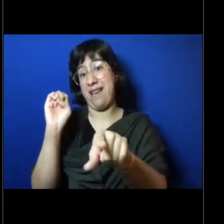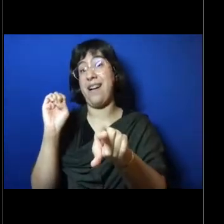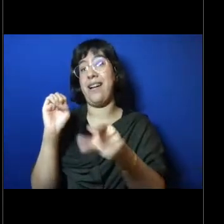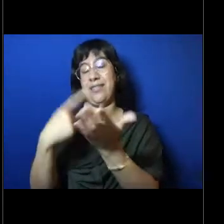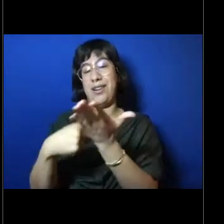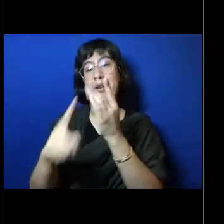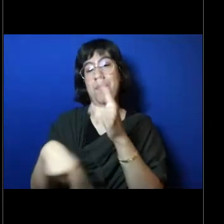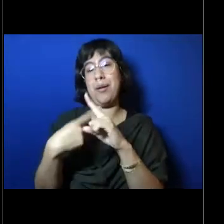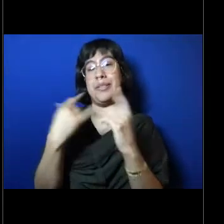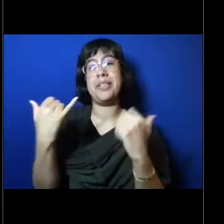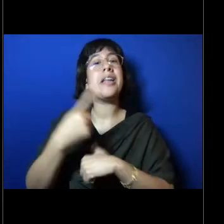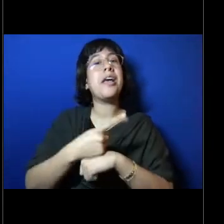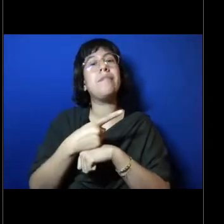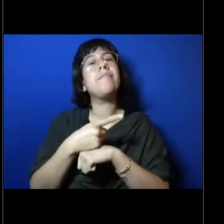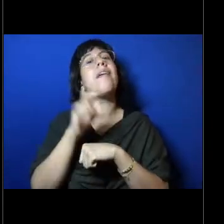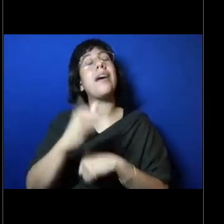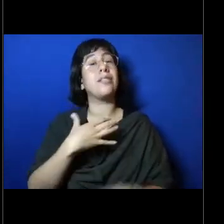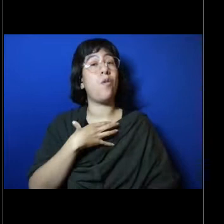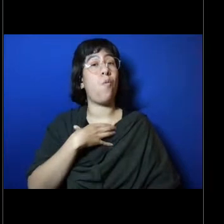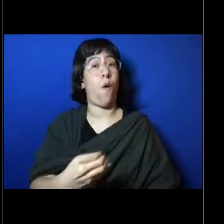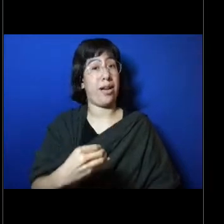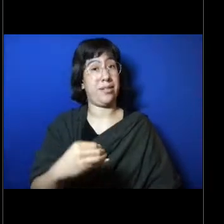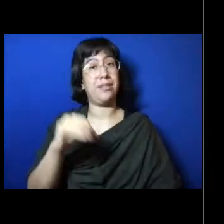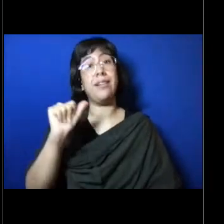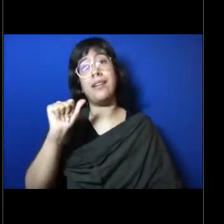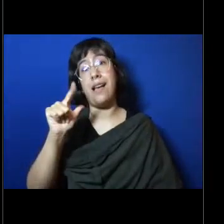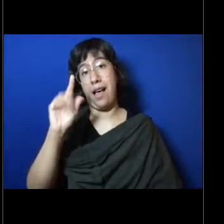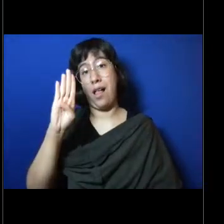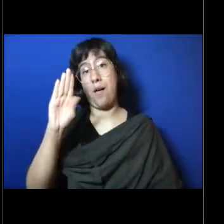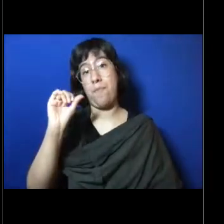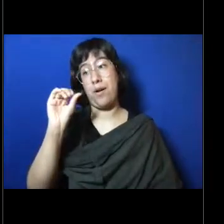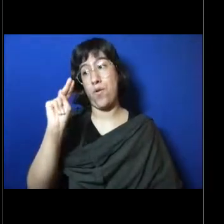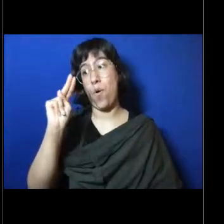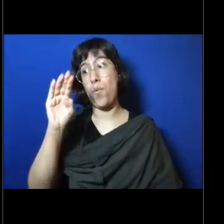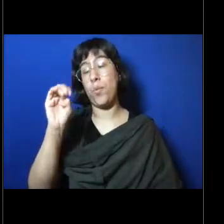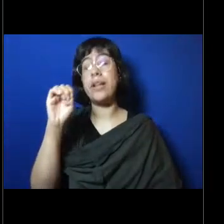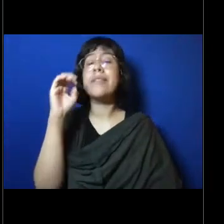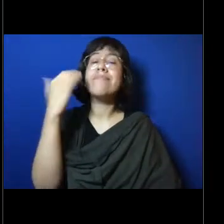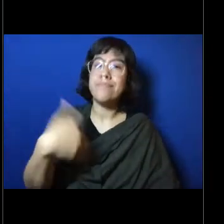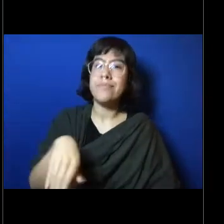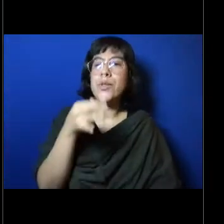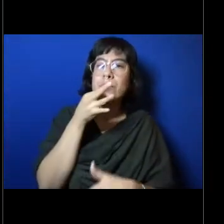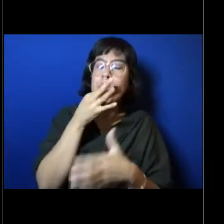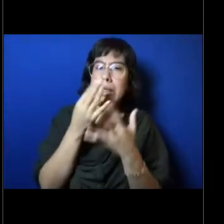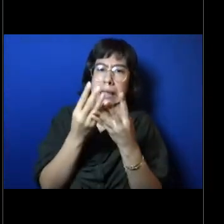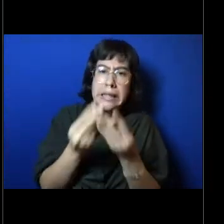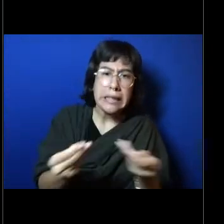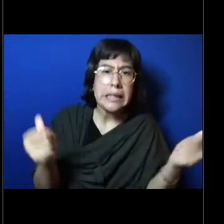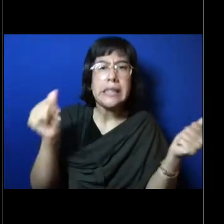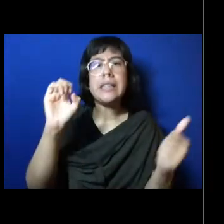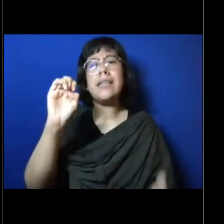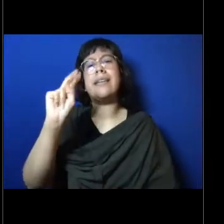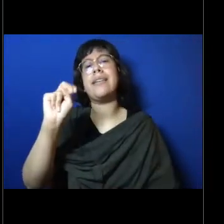So this is a white abalone, the federally endangered one but there are several other species. And I was wondering if any of you,